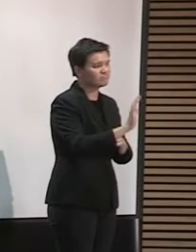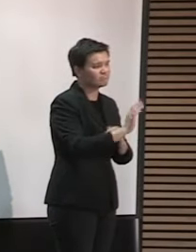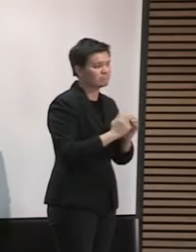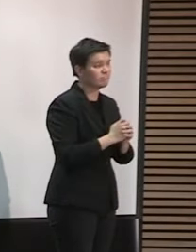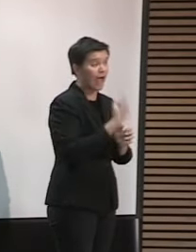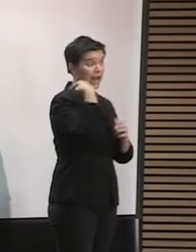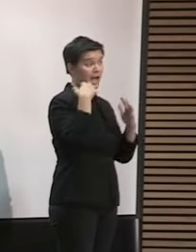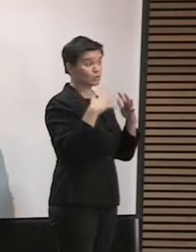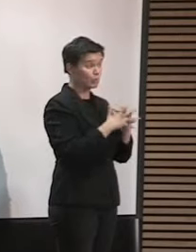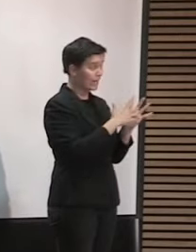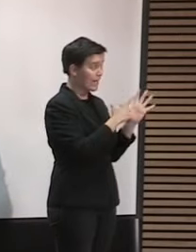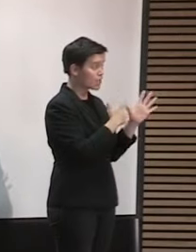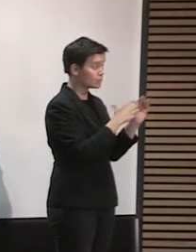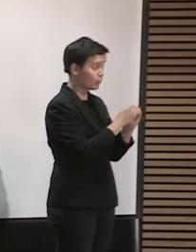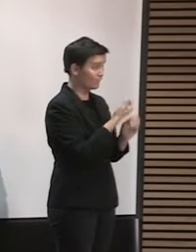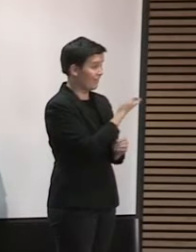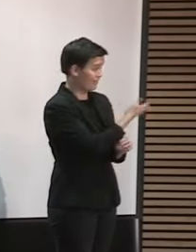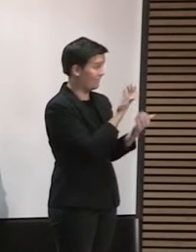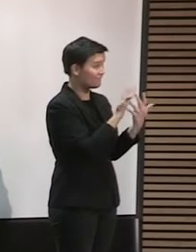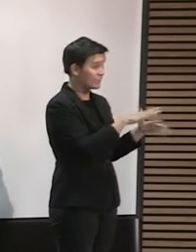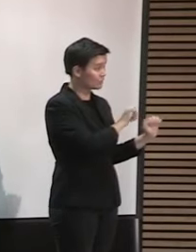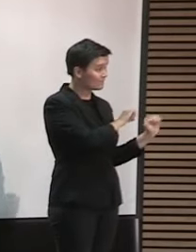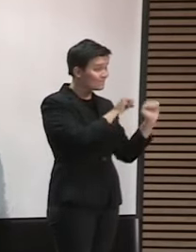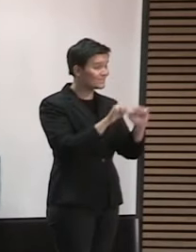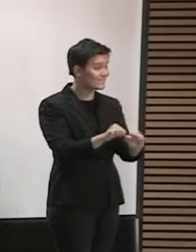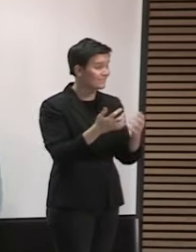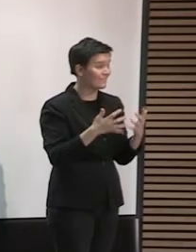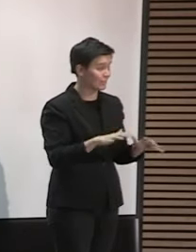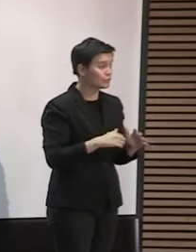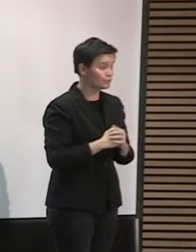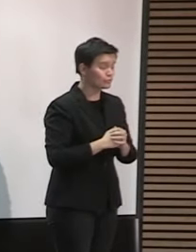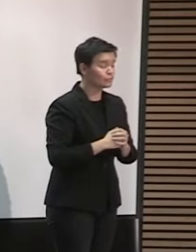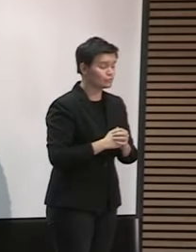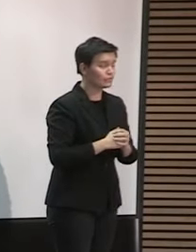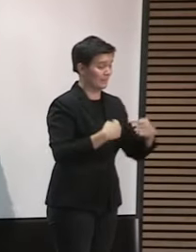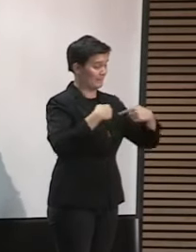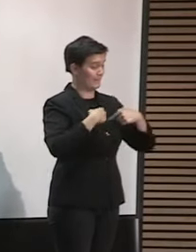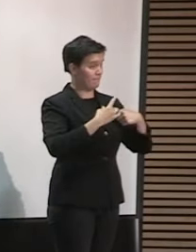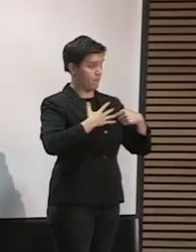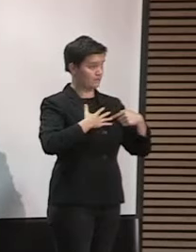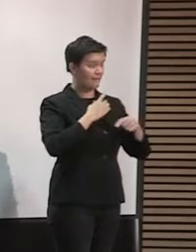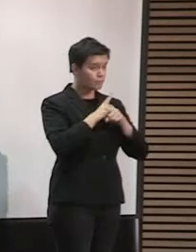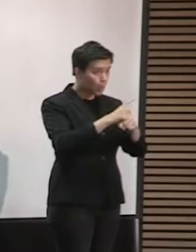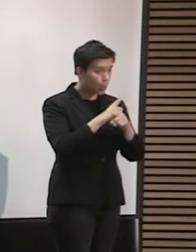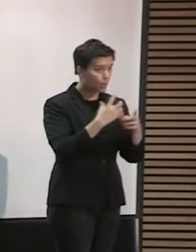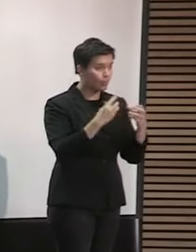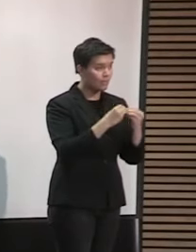Zealand and we've looked at whether or not we should have a pre-departure testing system in place and it's not